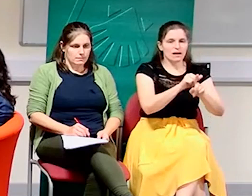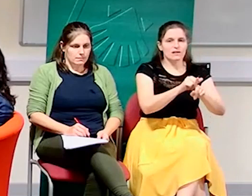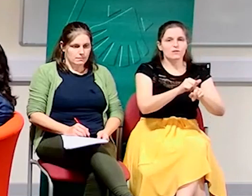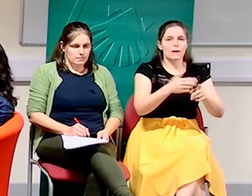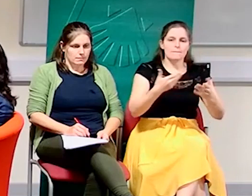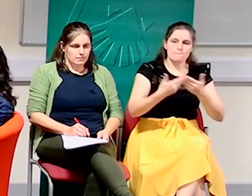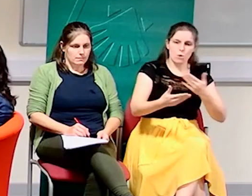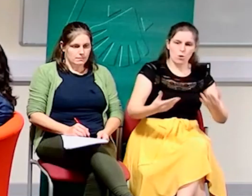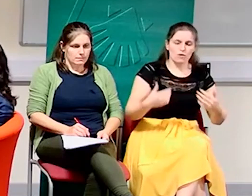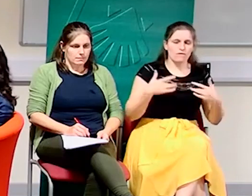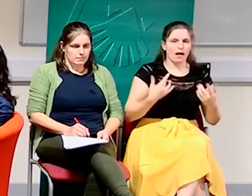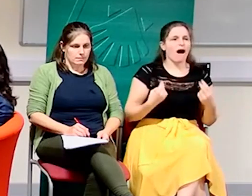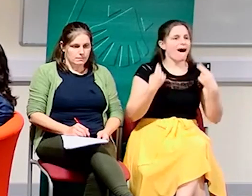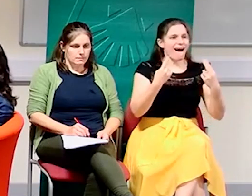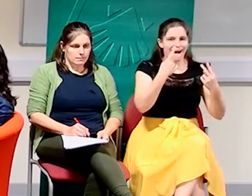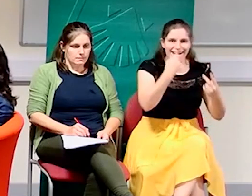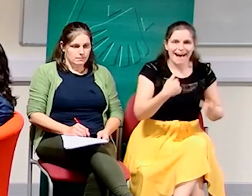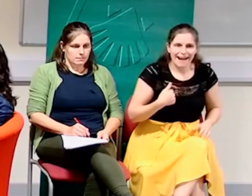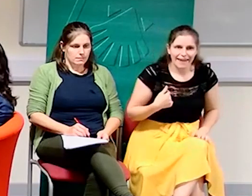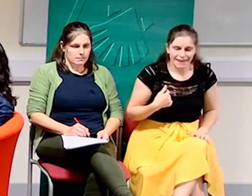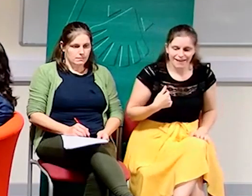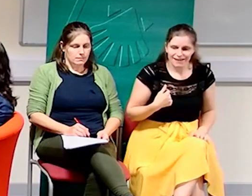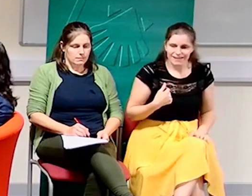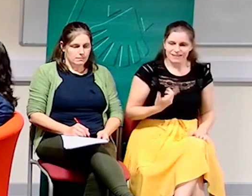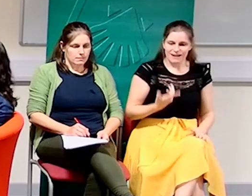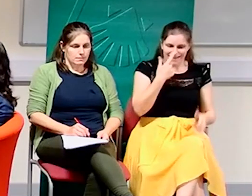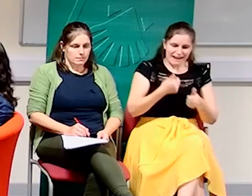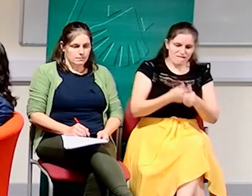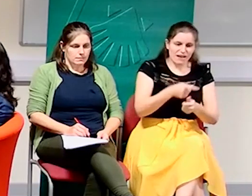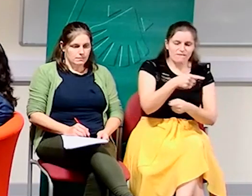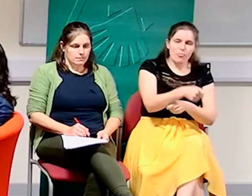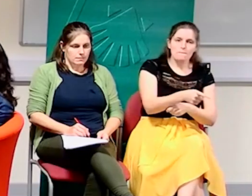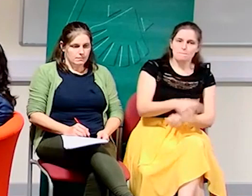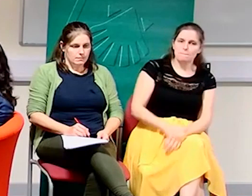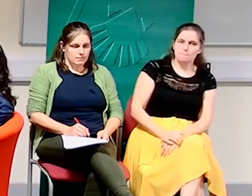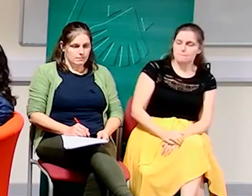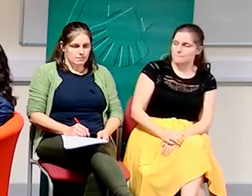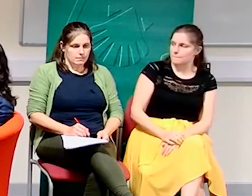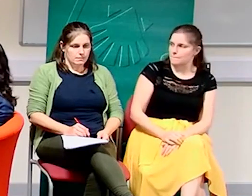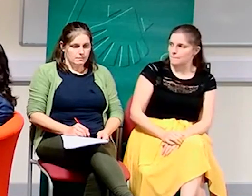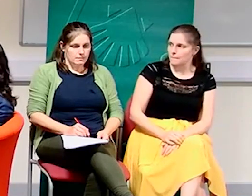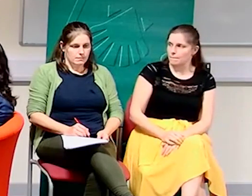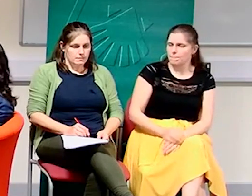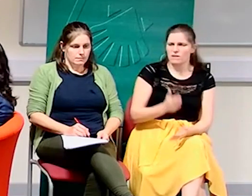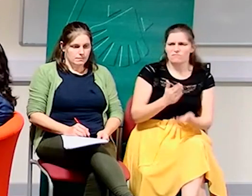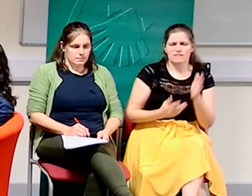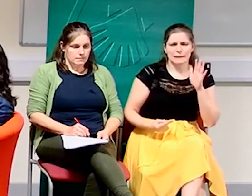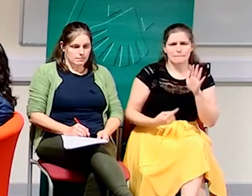more understanding you are the more you can be their Advocate um which is immensely important